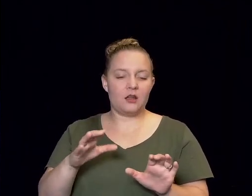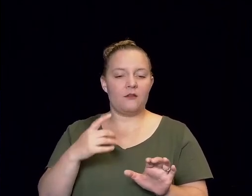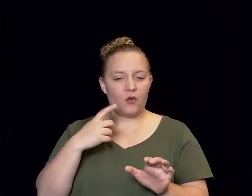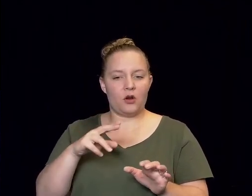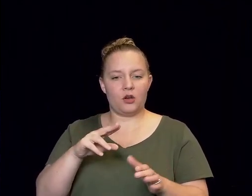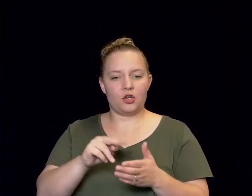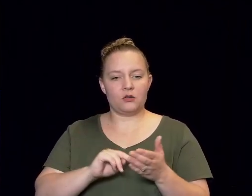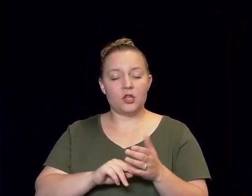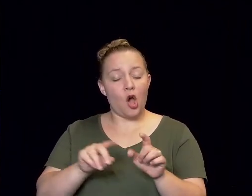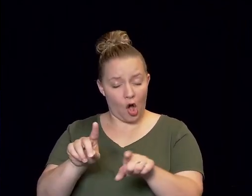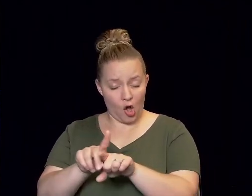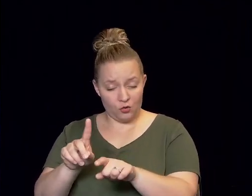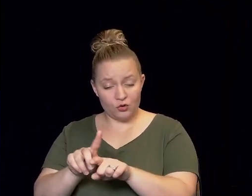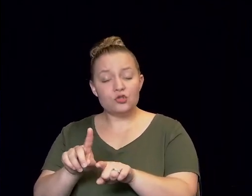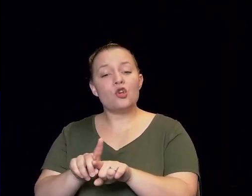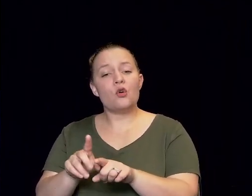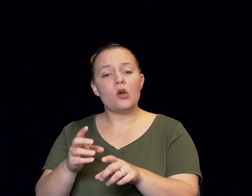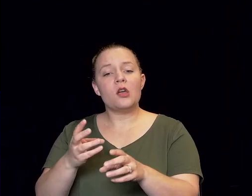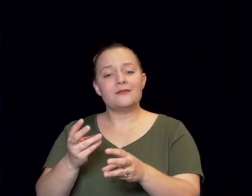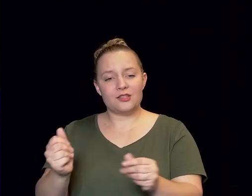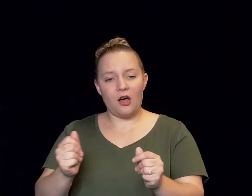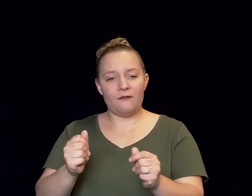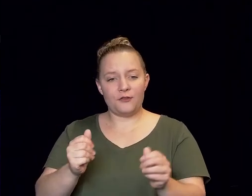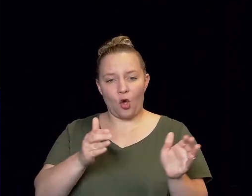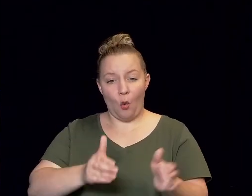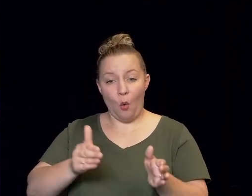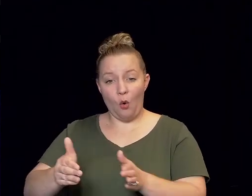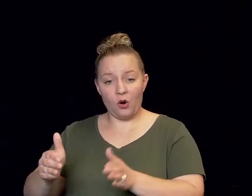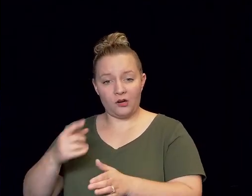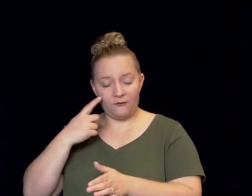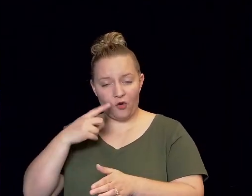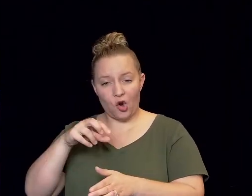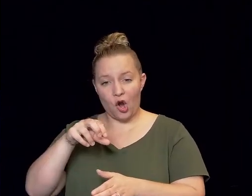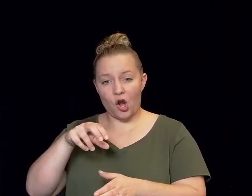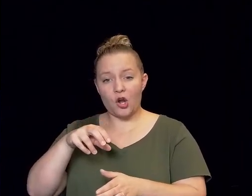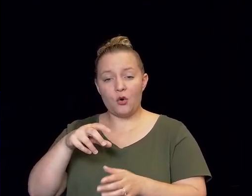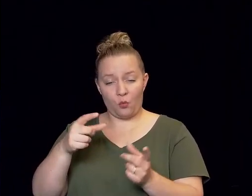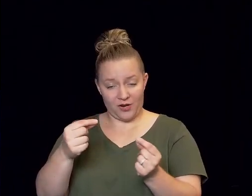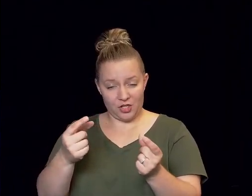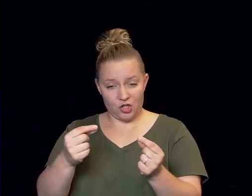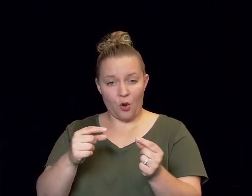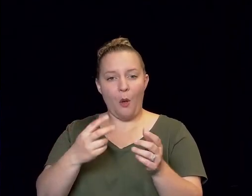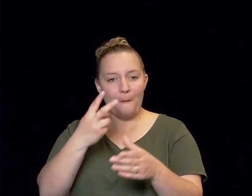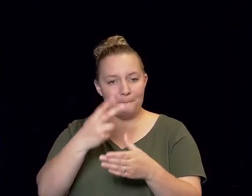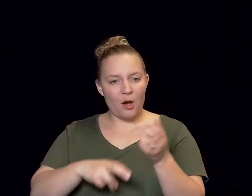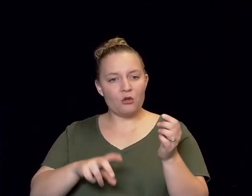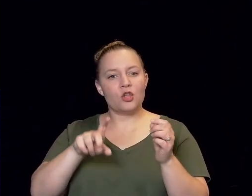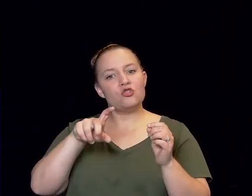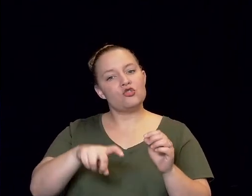solve out the order of ops. Both of these answers should end up being the exact same thing. And, I've